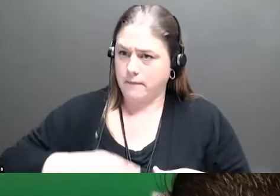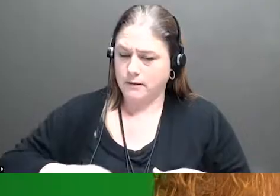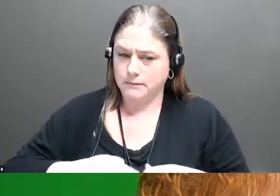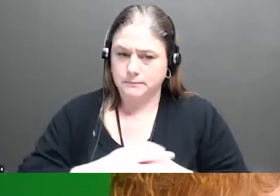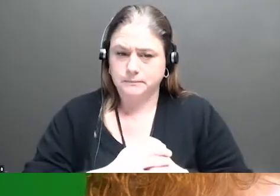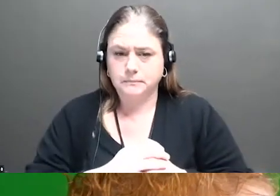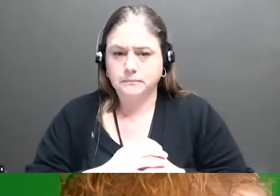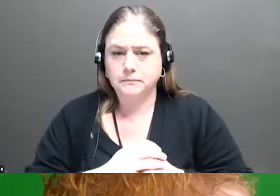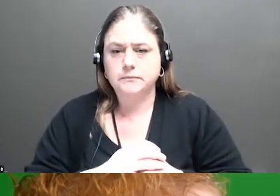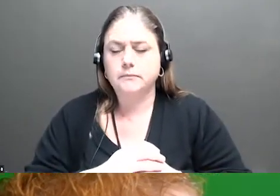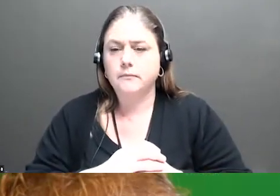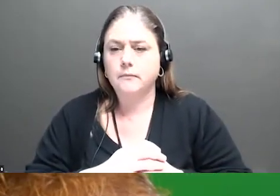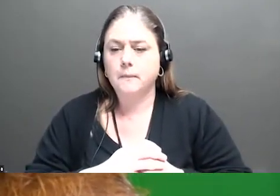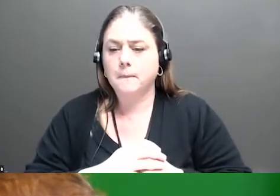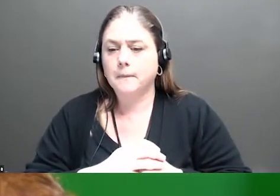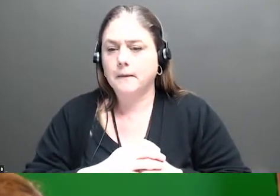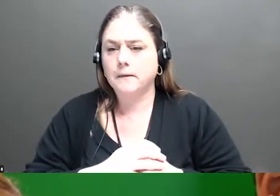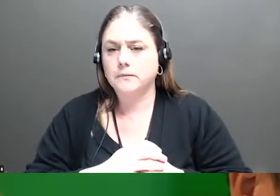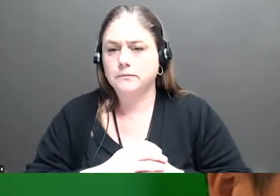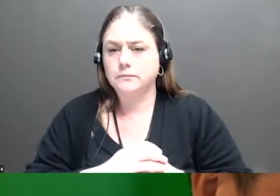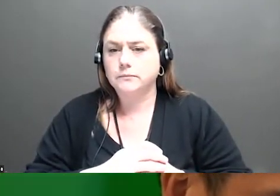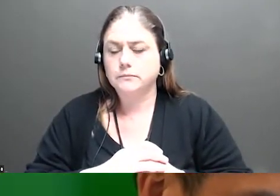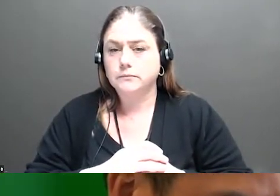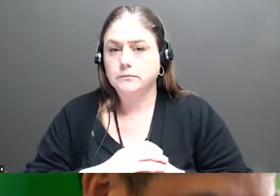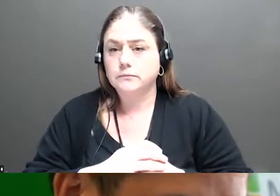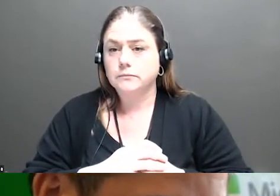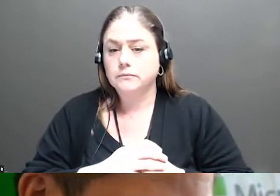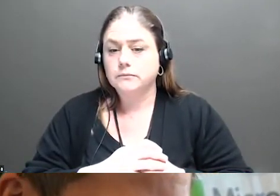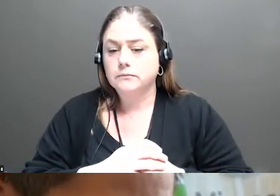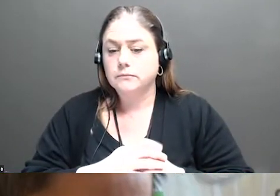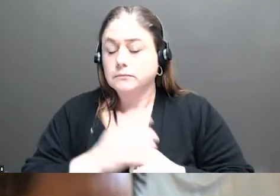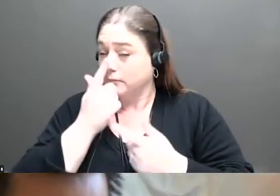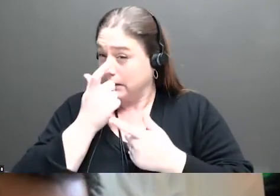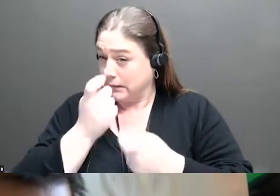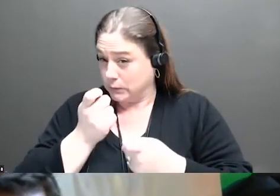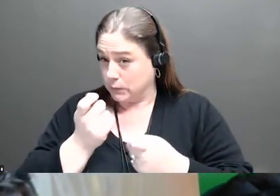Well I think what's interesting here is because a lot of people want to work in this space, want to